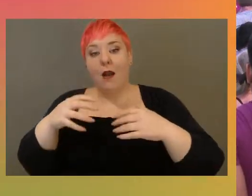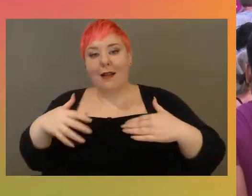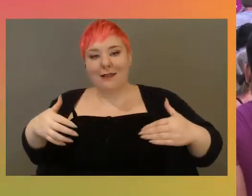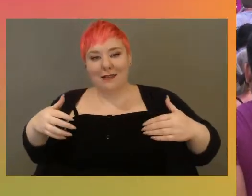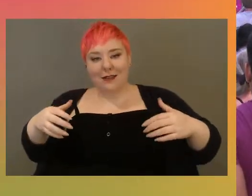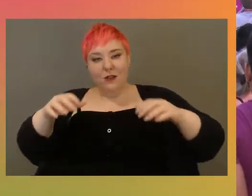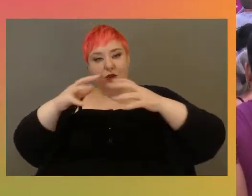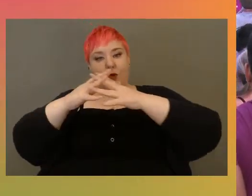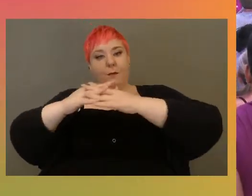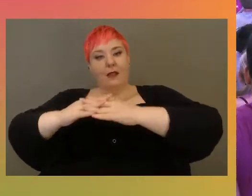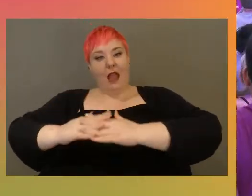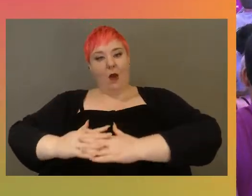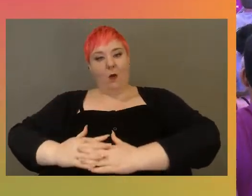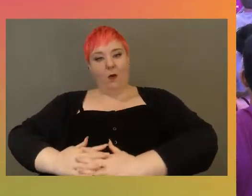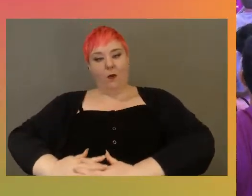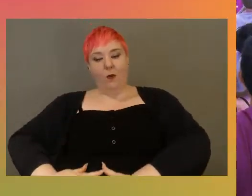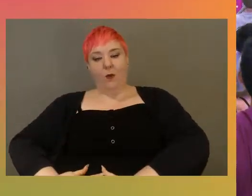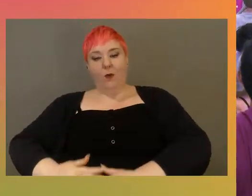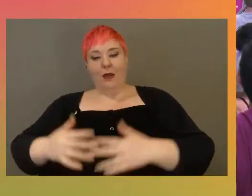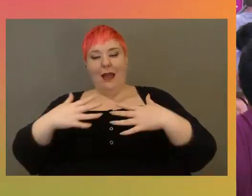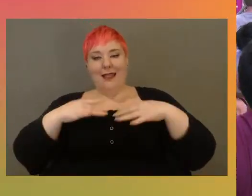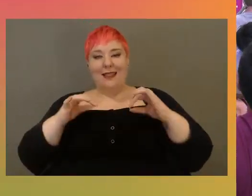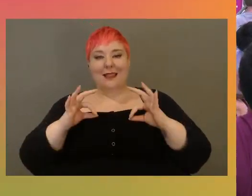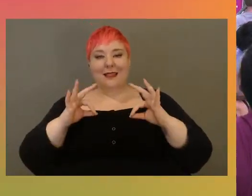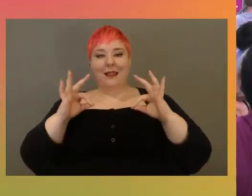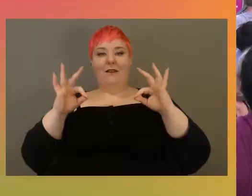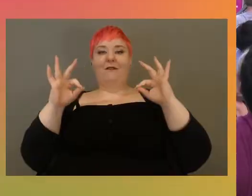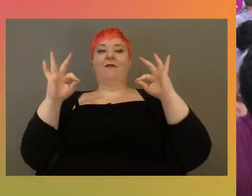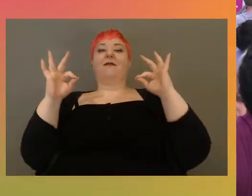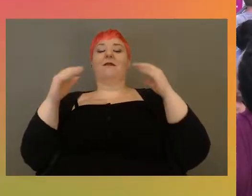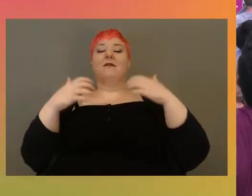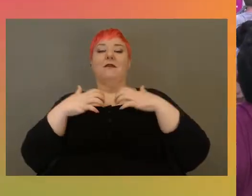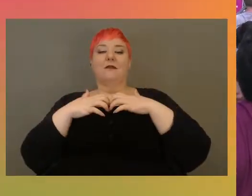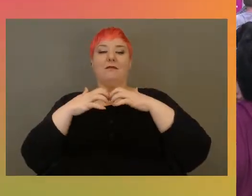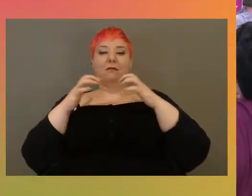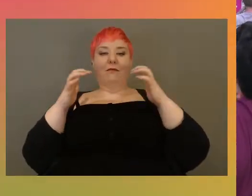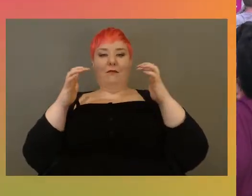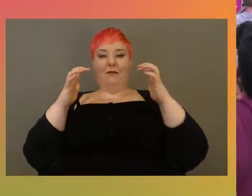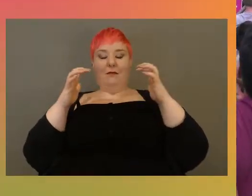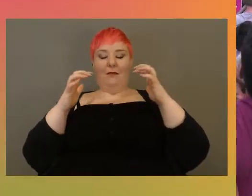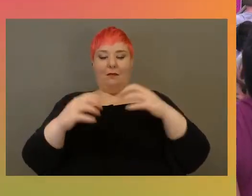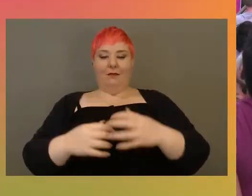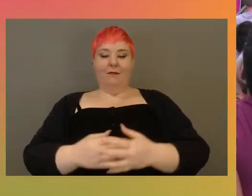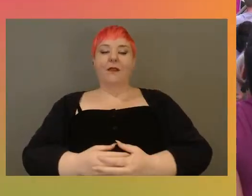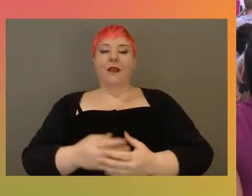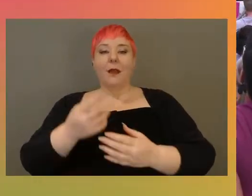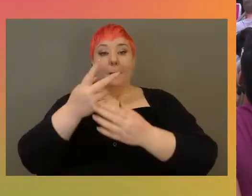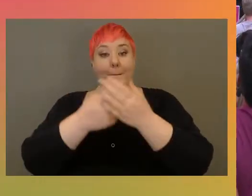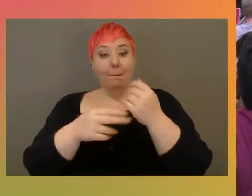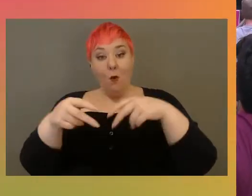ROOTED. REACH AROUND BEHIND YOUR BACK, INTERLACE YOUR FINGERS. SLIDE YOUR HANDS DOWN THE BACK LEG, LIFT YOUR CHIN AND CHEST.